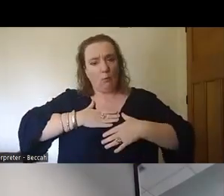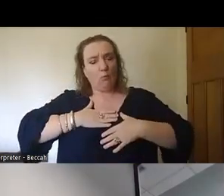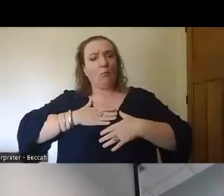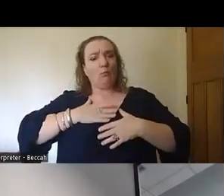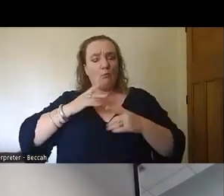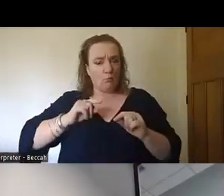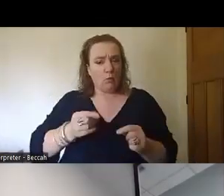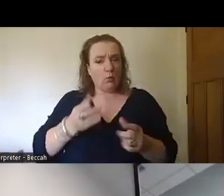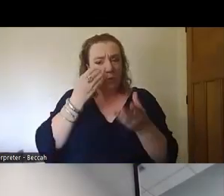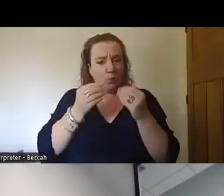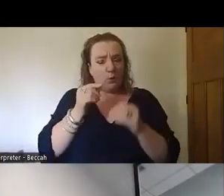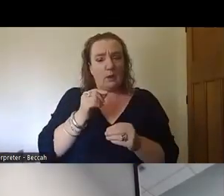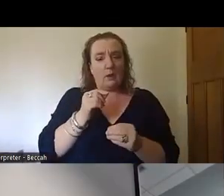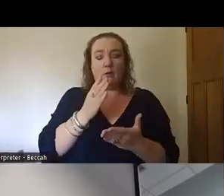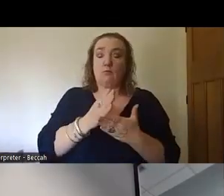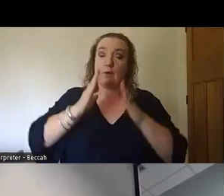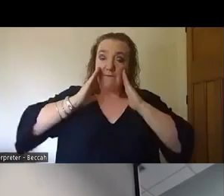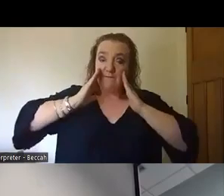So the focus is truly on all learners.